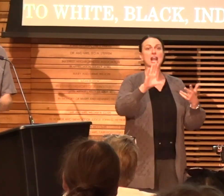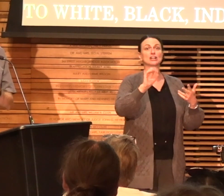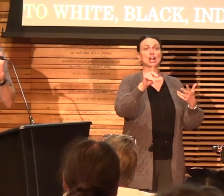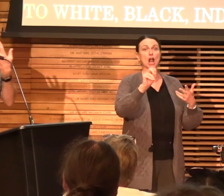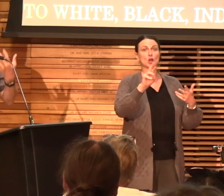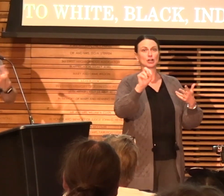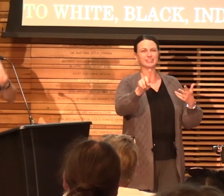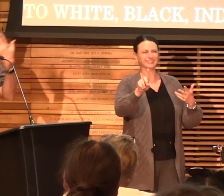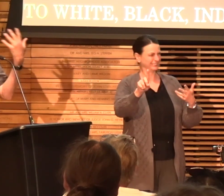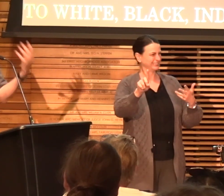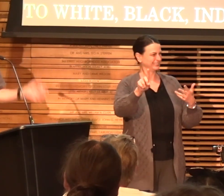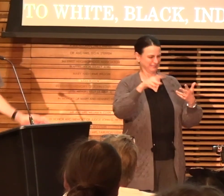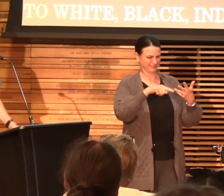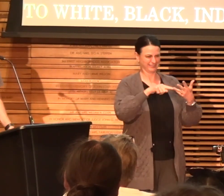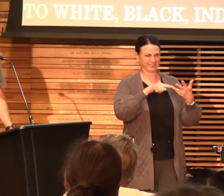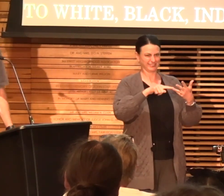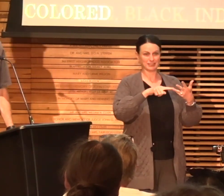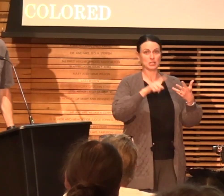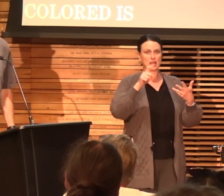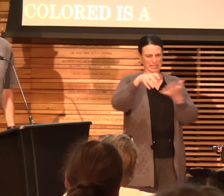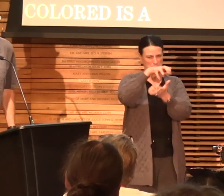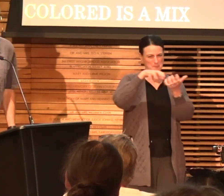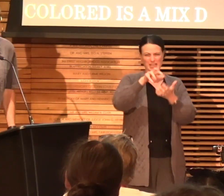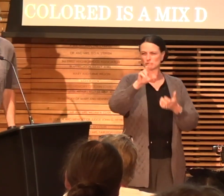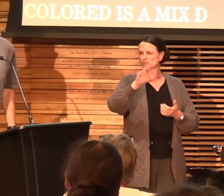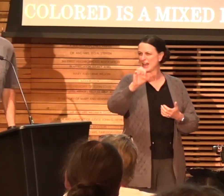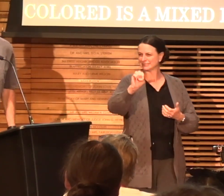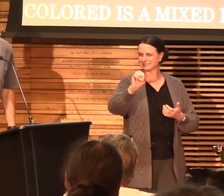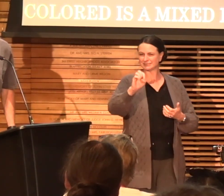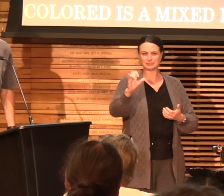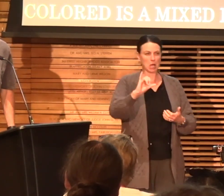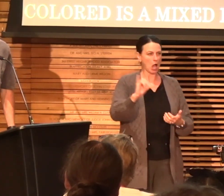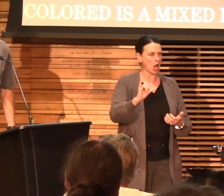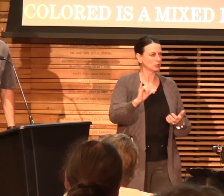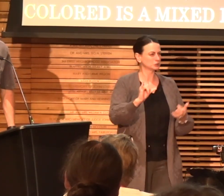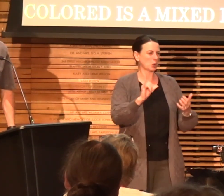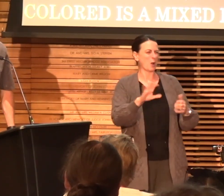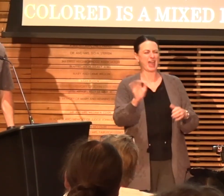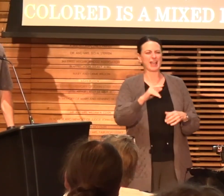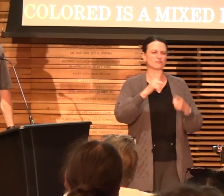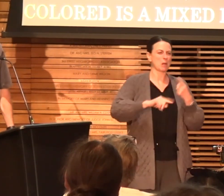Colored is a mixed race, but also Malay, Pakistani, Muslim.